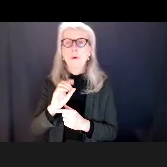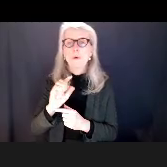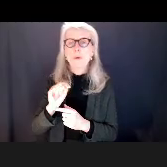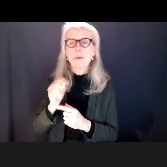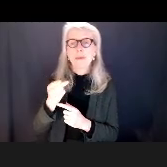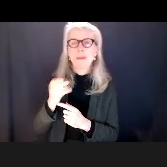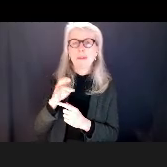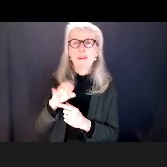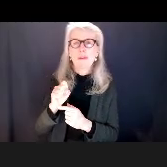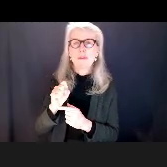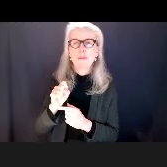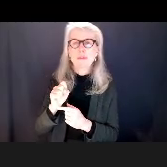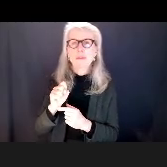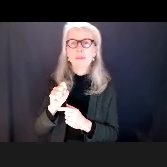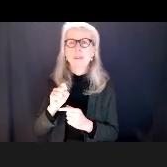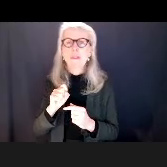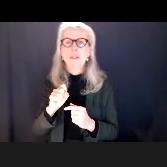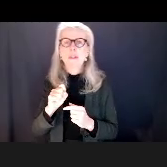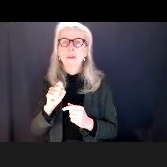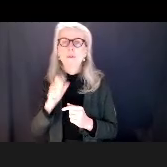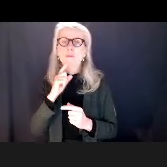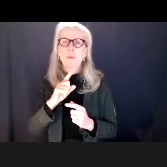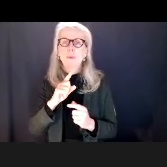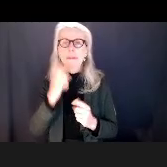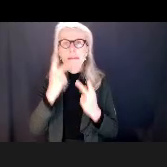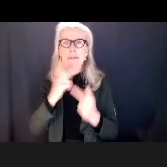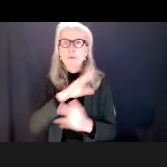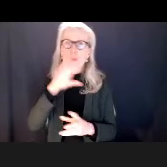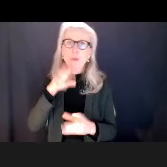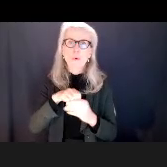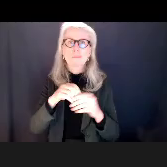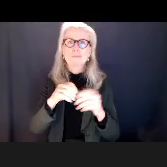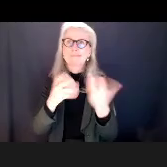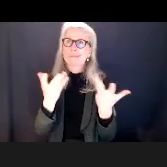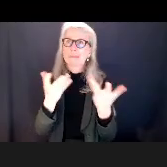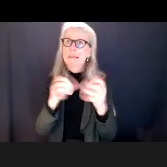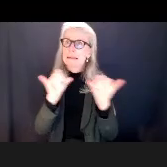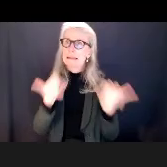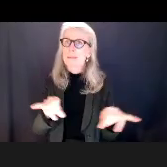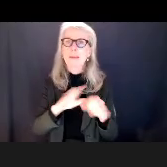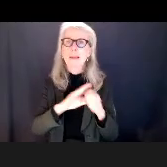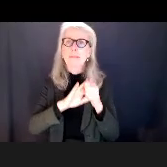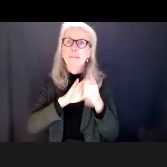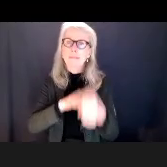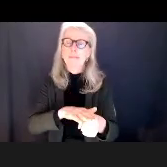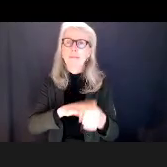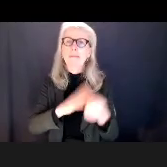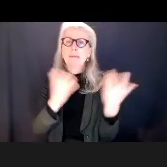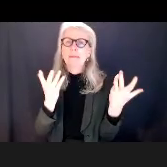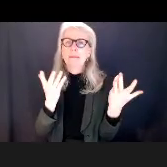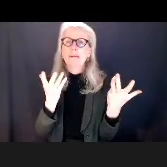conditions endemic to total institutionalization that generate violence. And we work towards